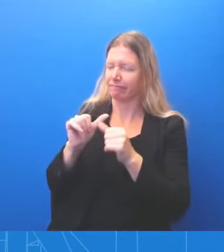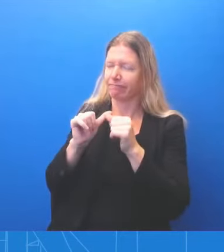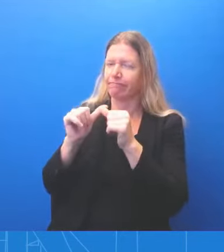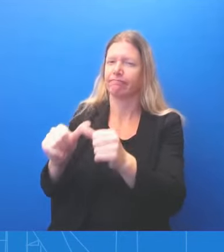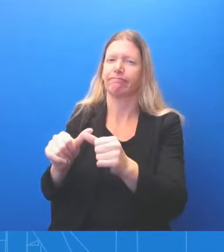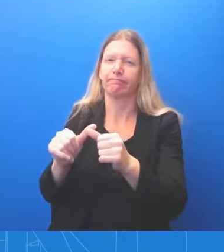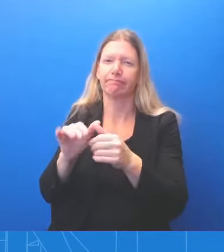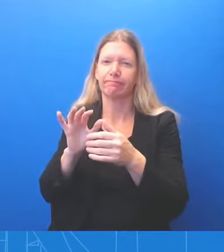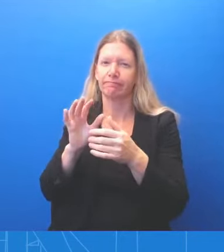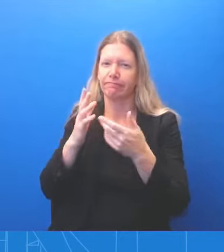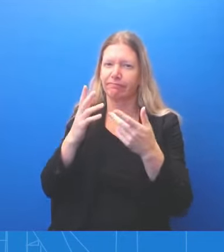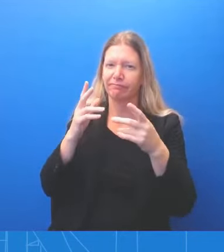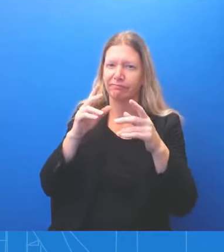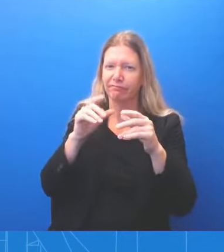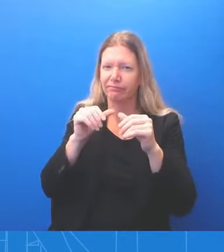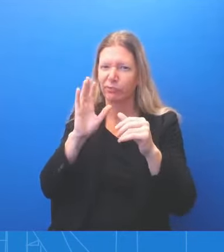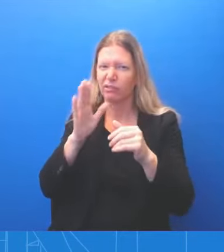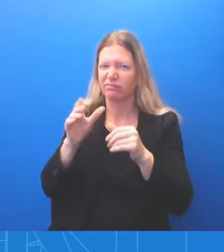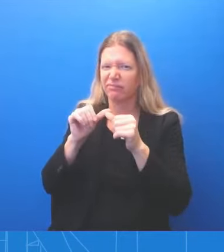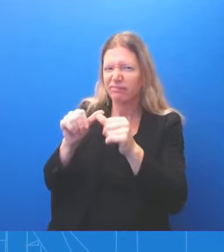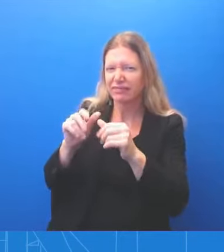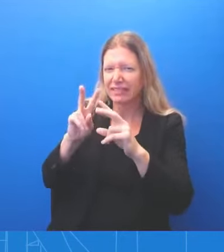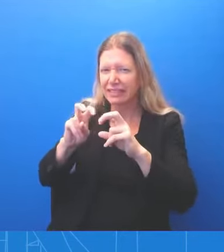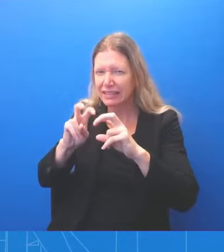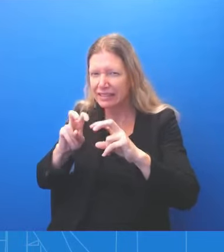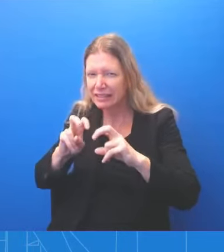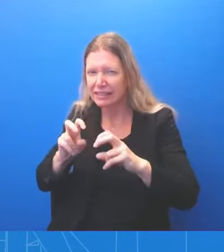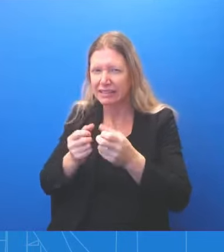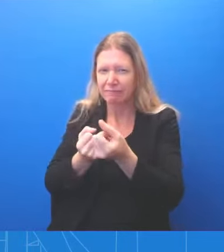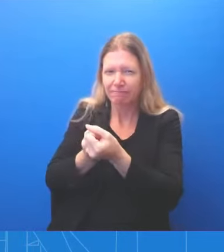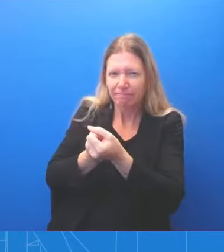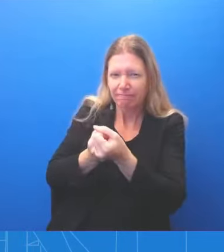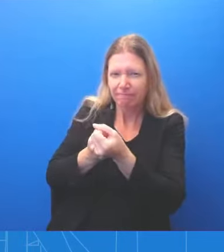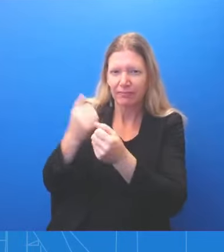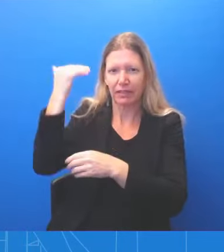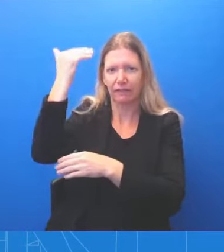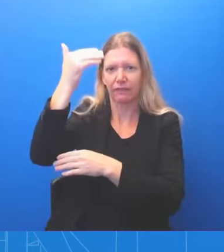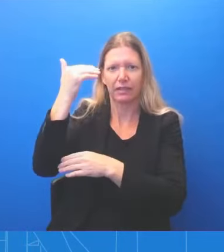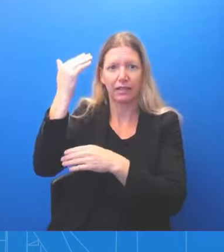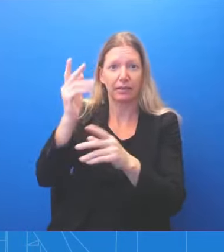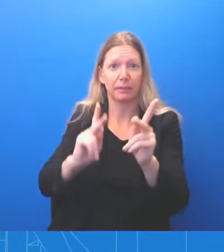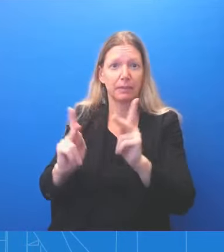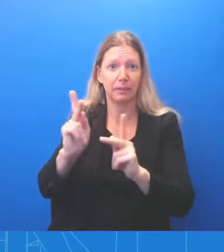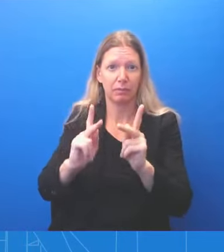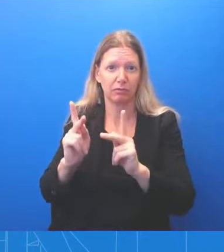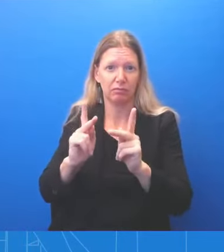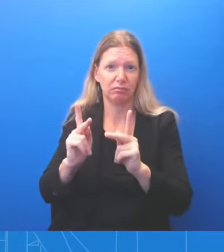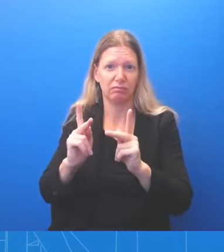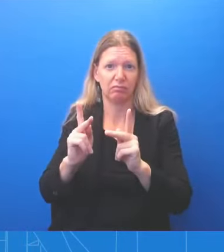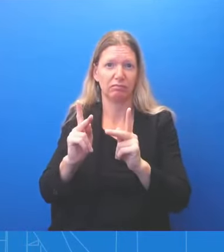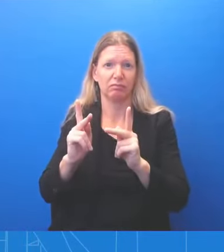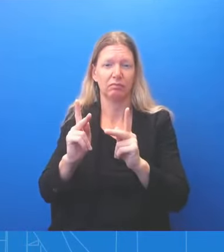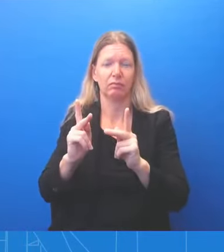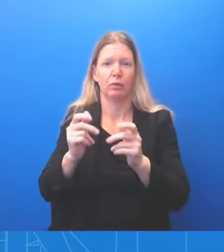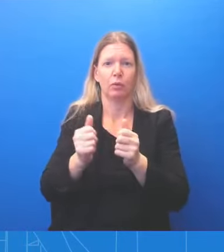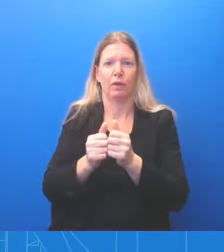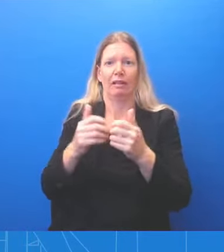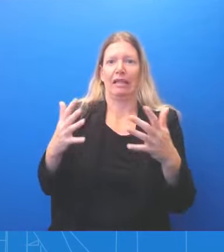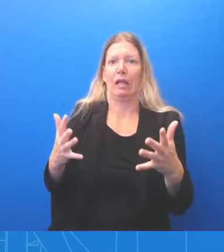Afghan people as much as we can -- right? without bolstering the Taliban. And that has been our commitment -- our commitment --